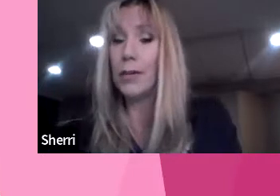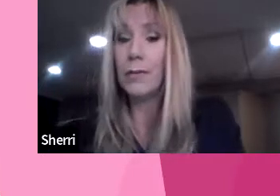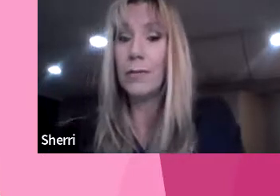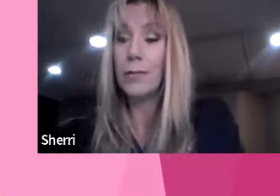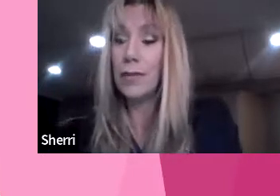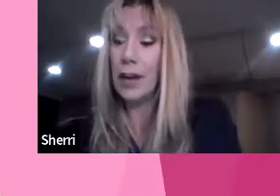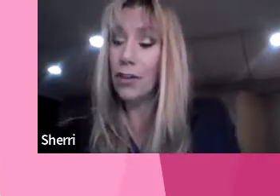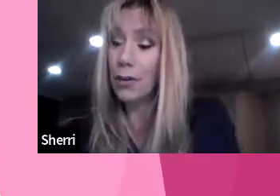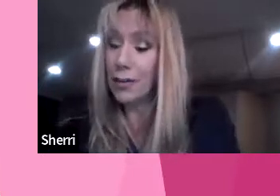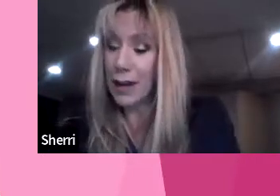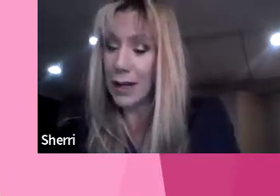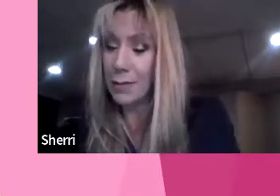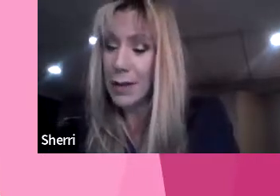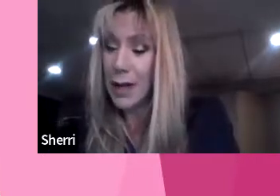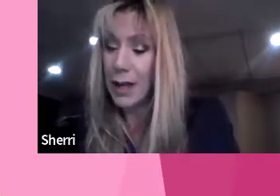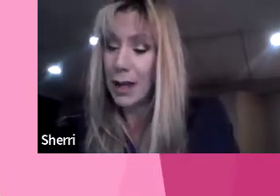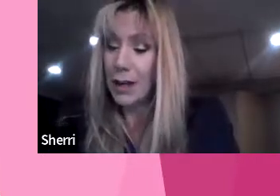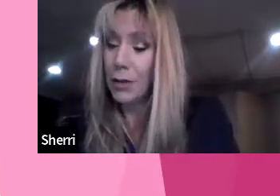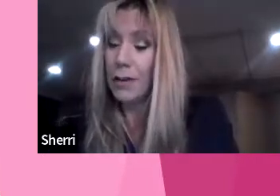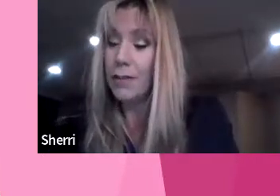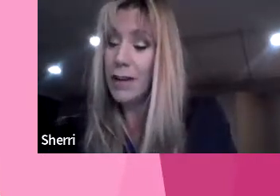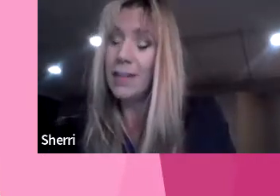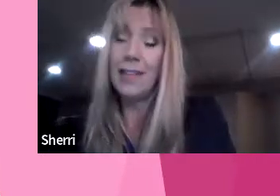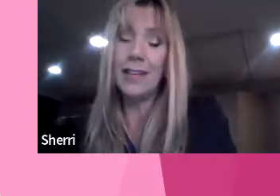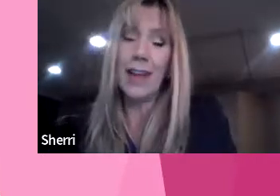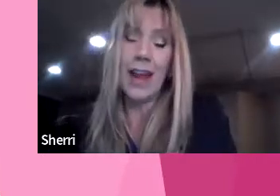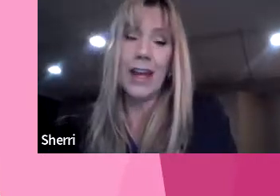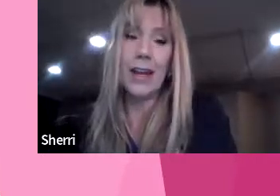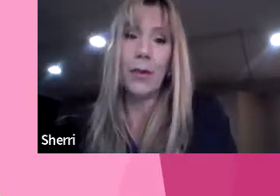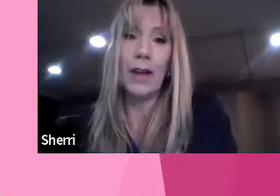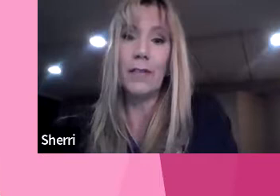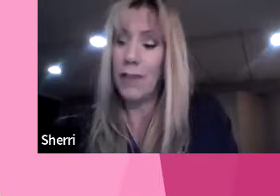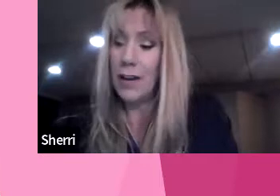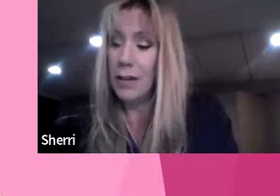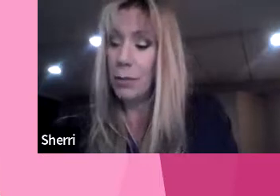for St. Charles county. Integrated fitness is a grant funded